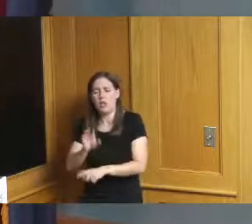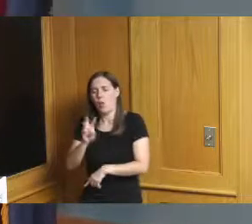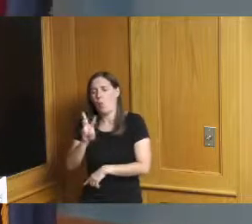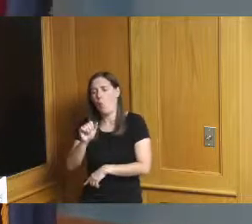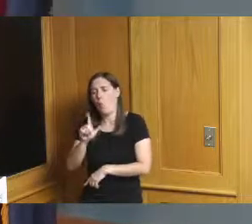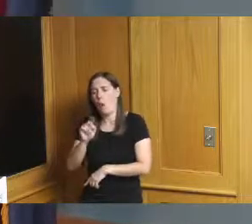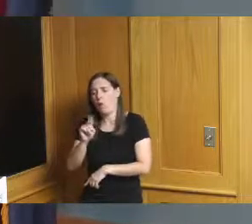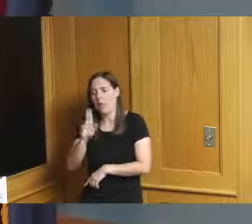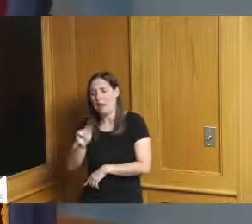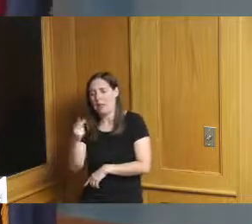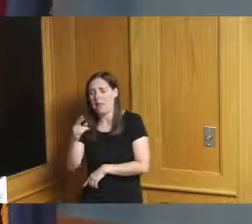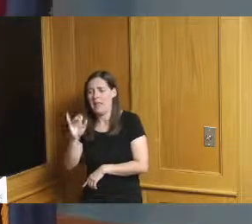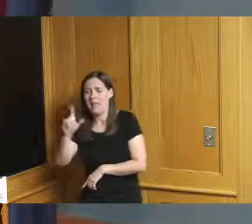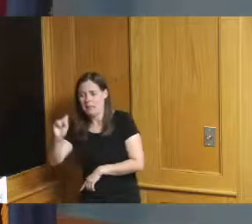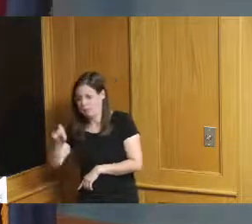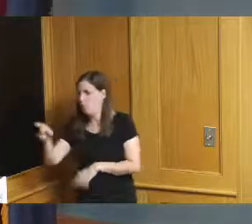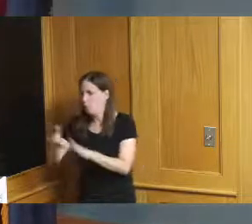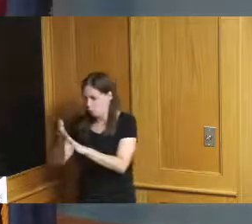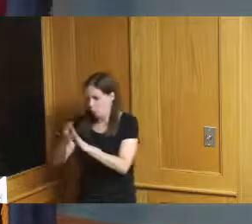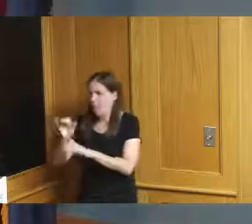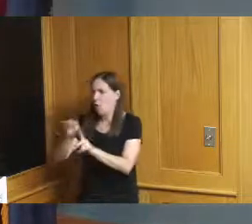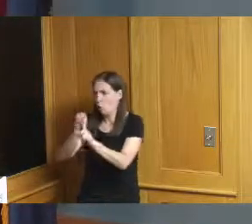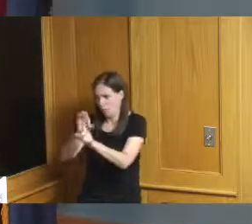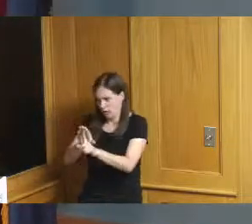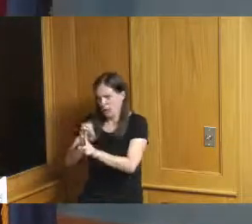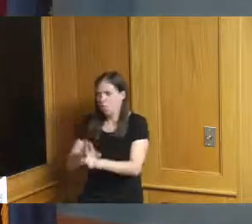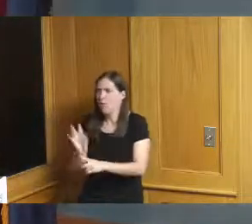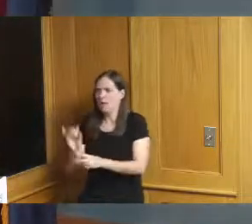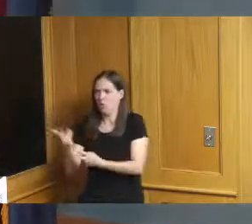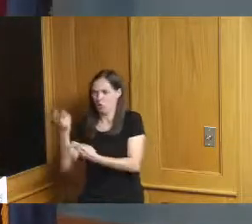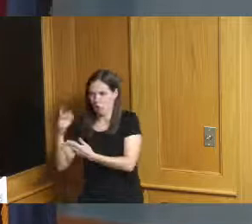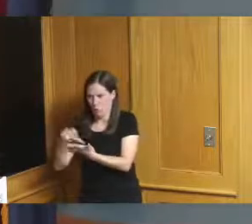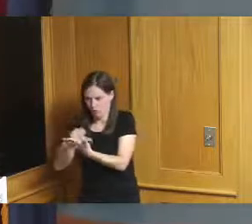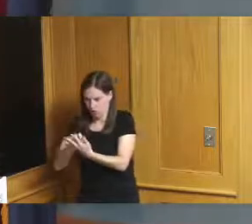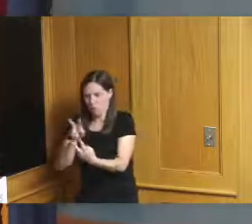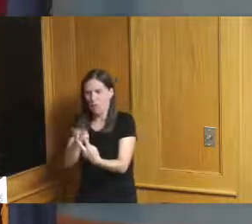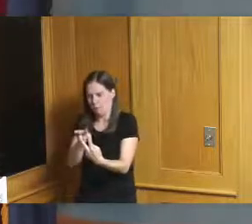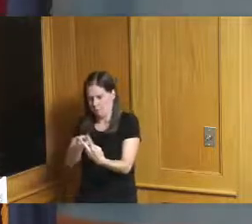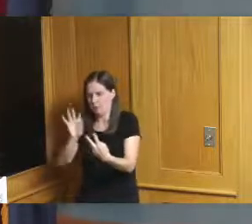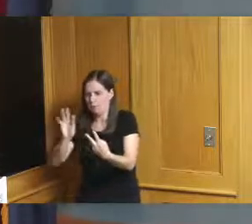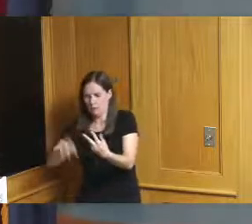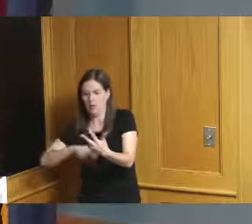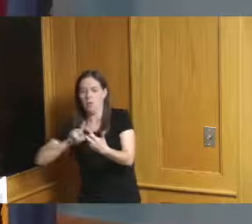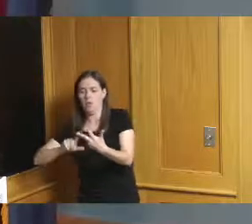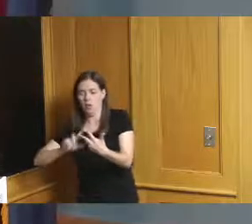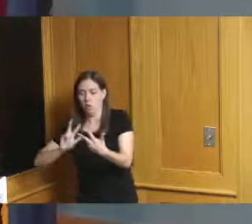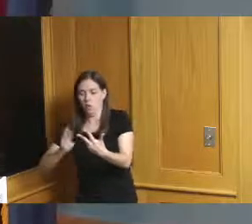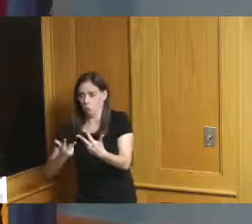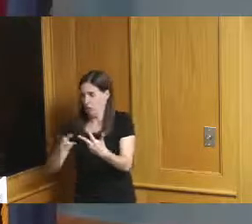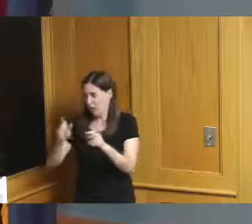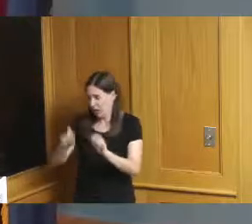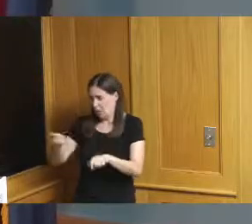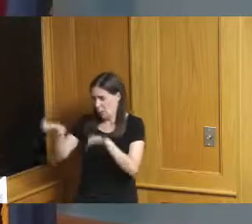doing the orientation so that's two pages and then we go to the next one if we could the rollout uh